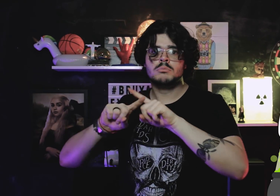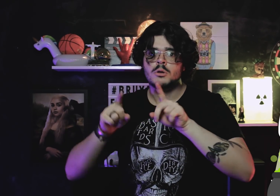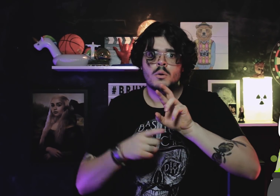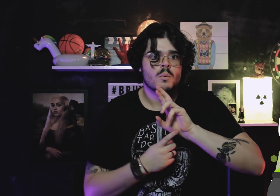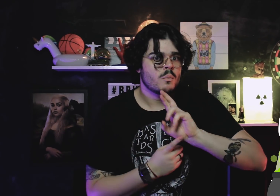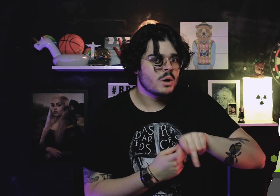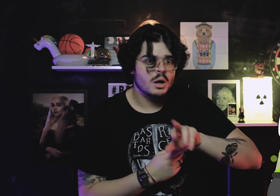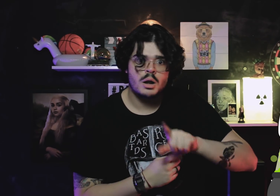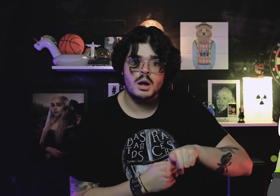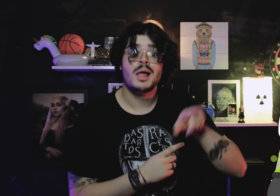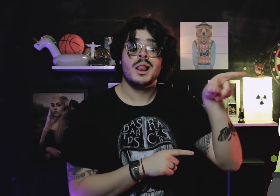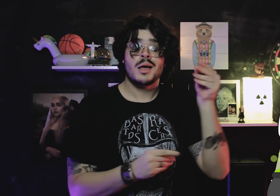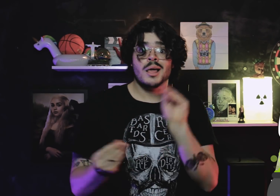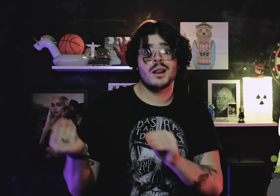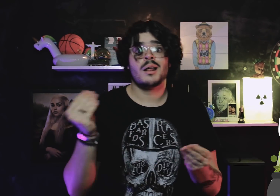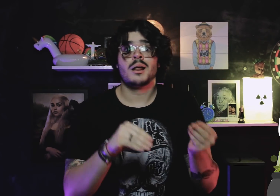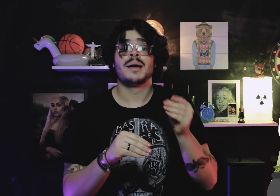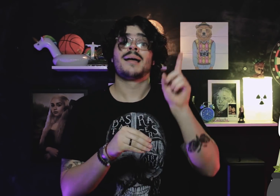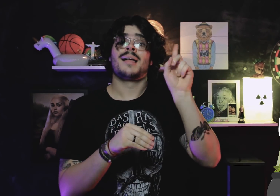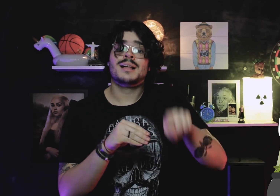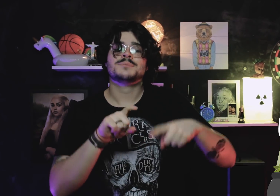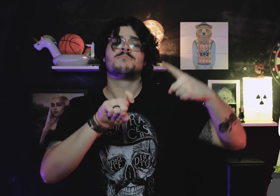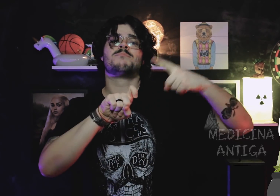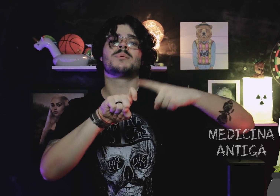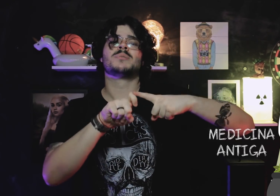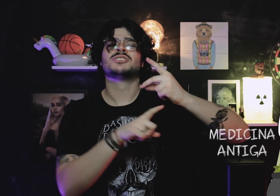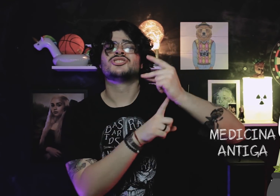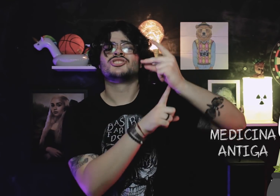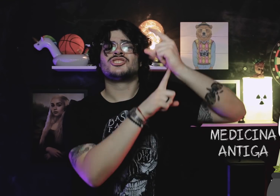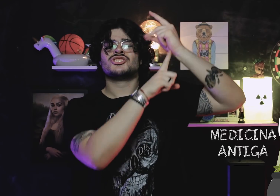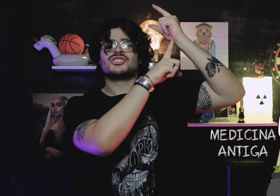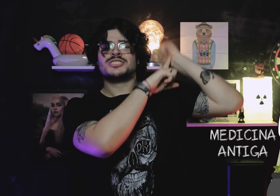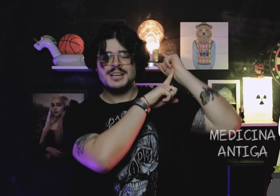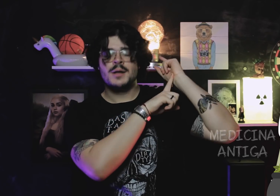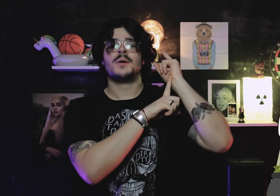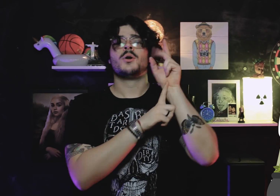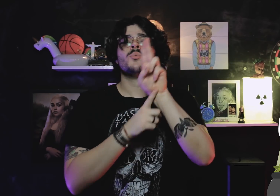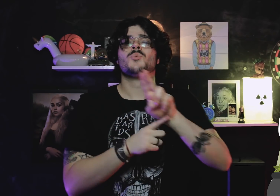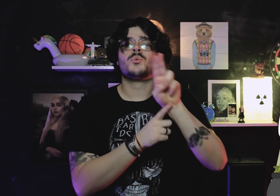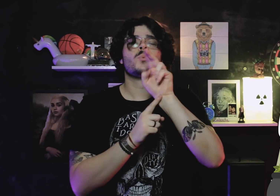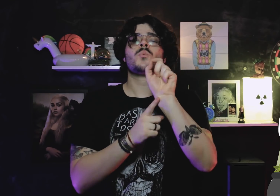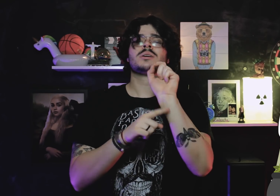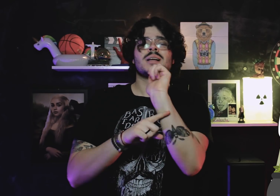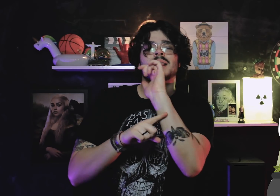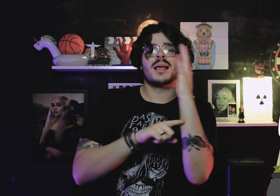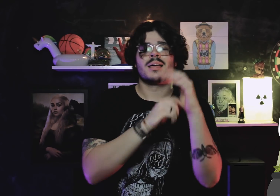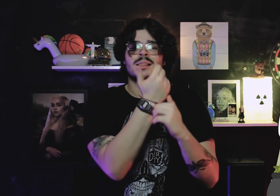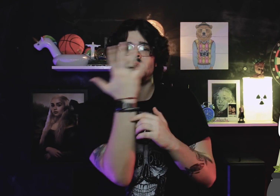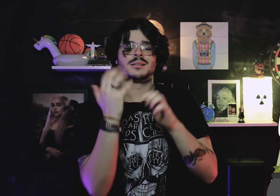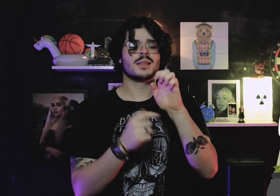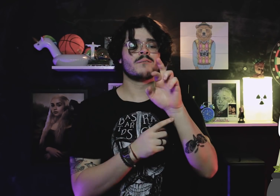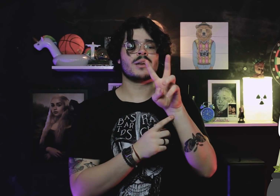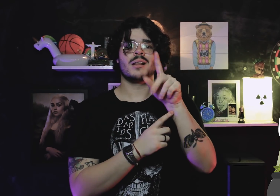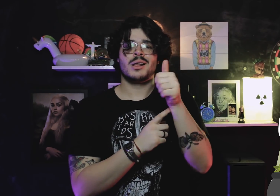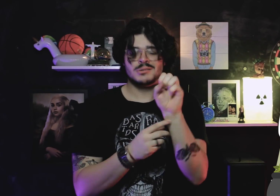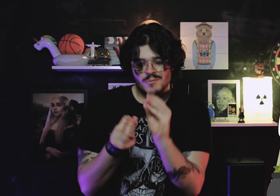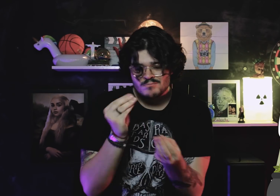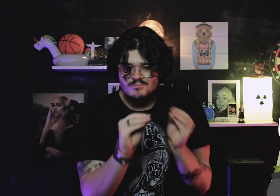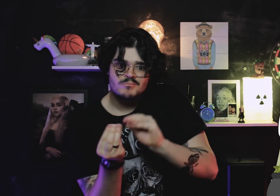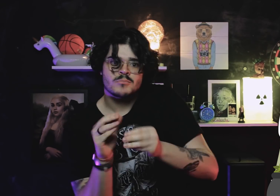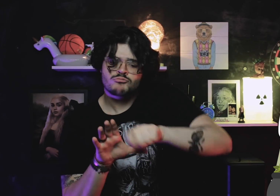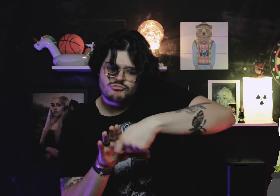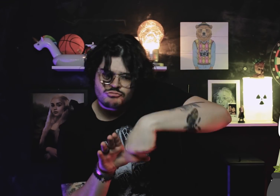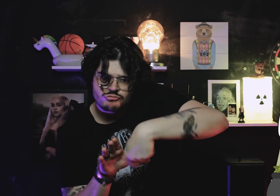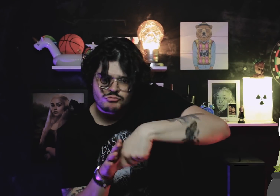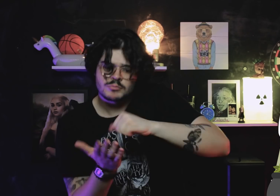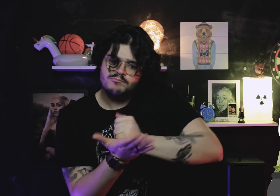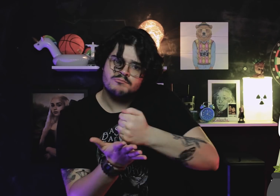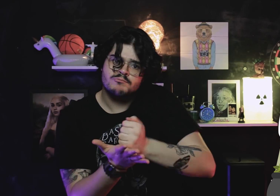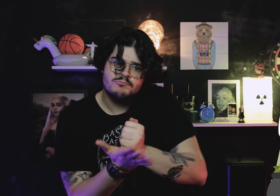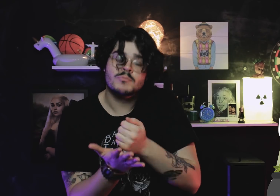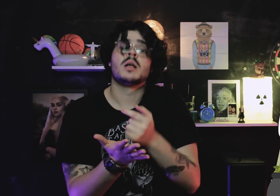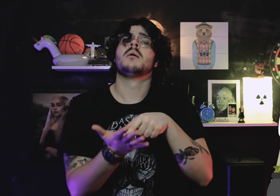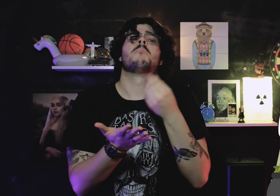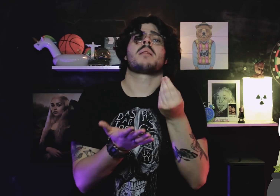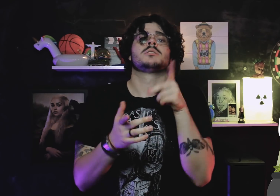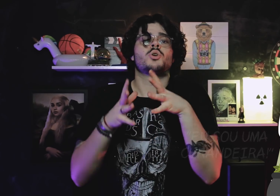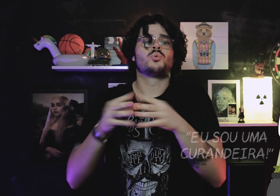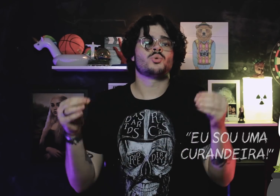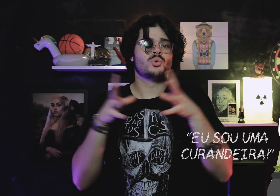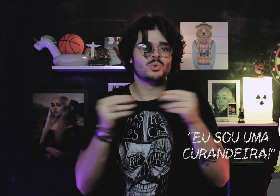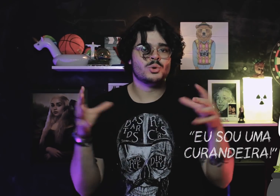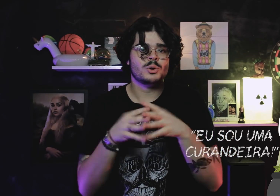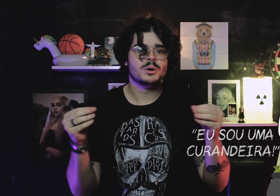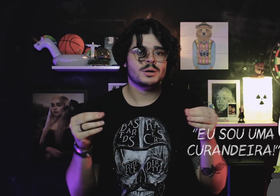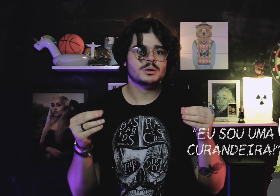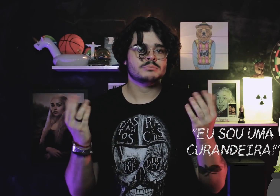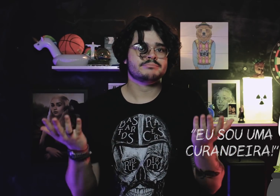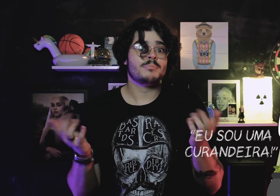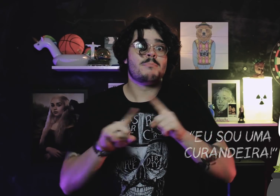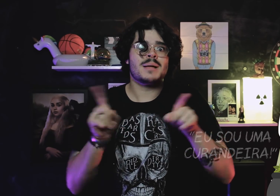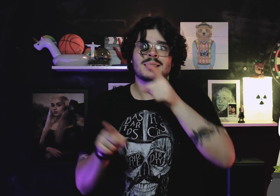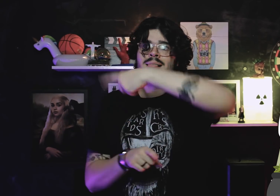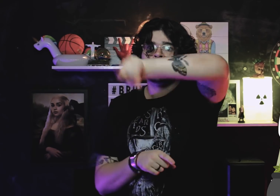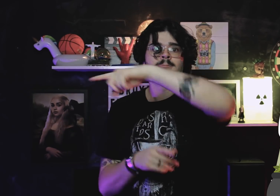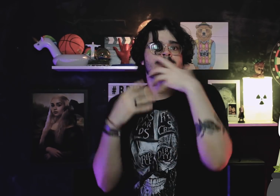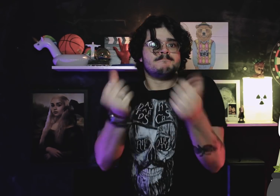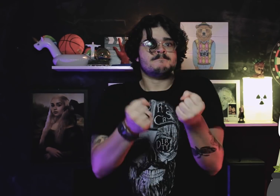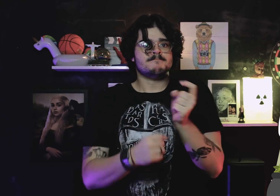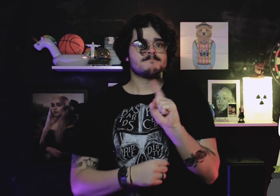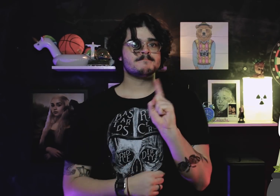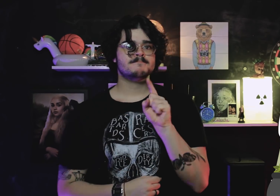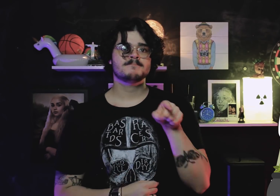but in fact they practiced ancient medicine using herbs for healing.